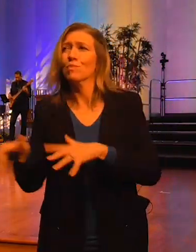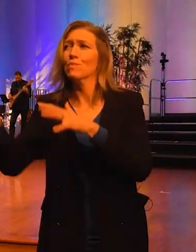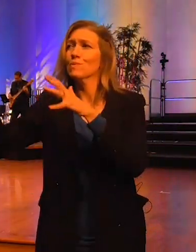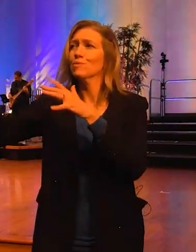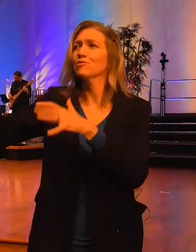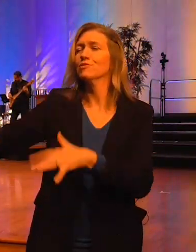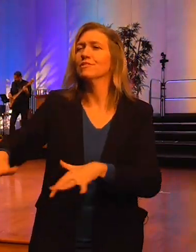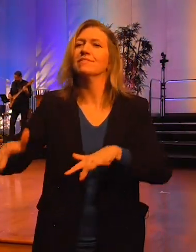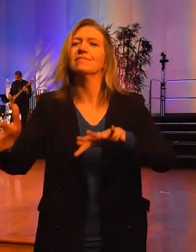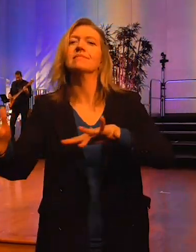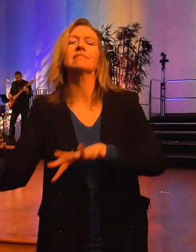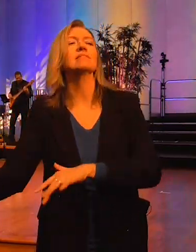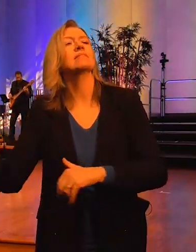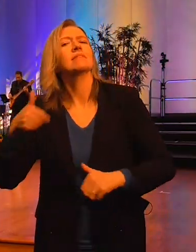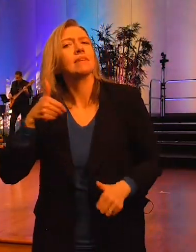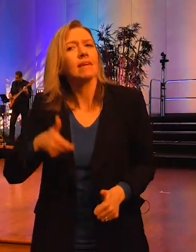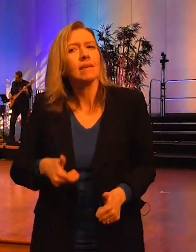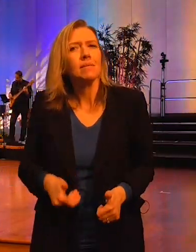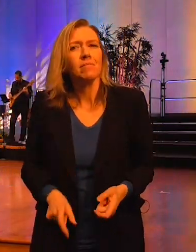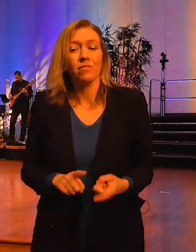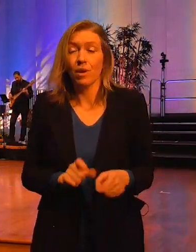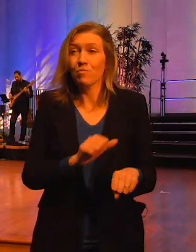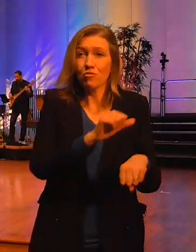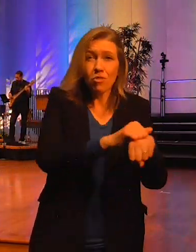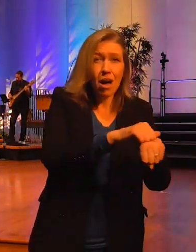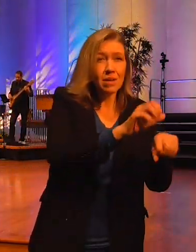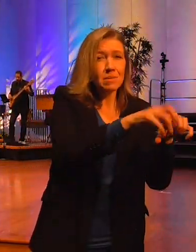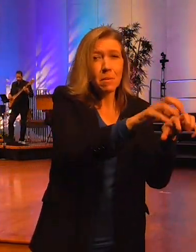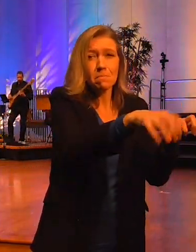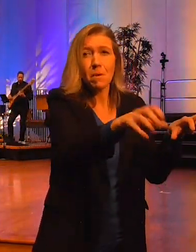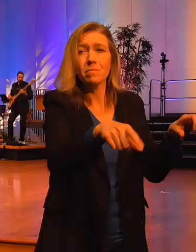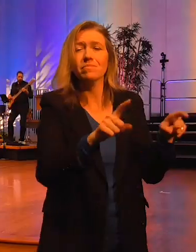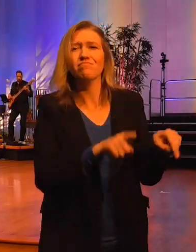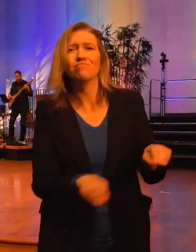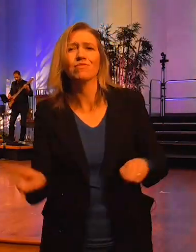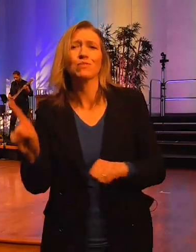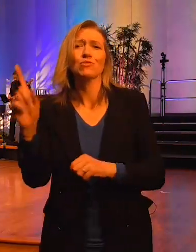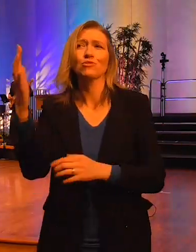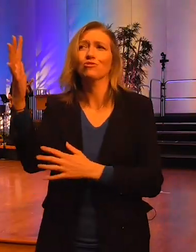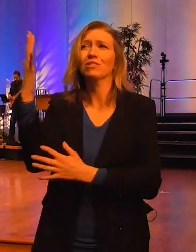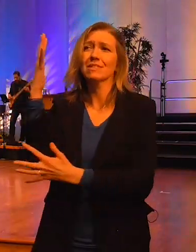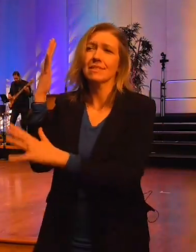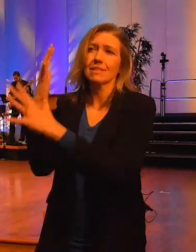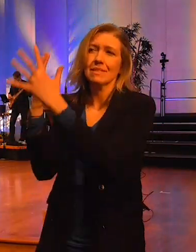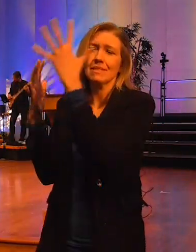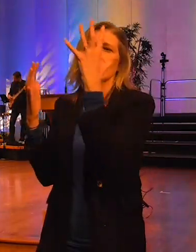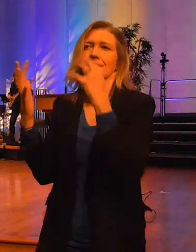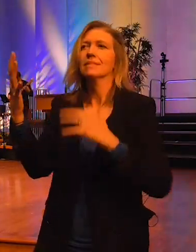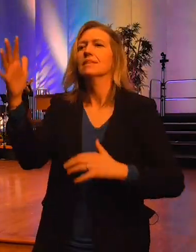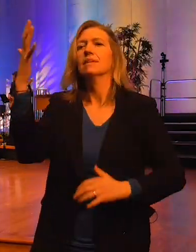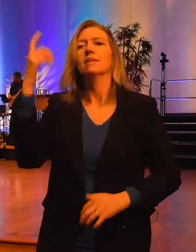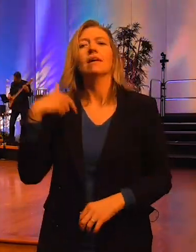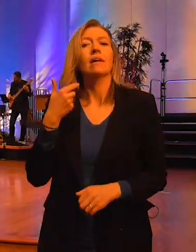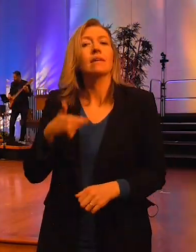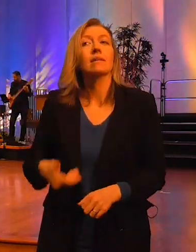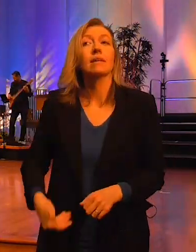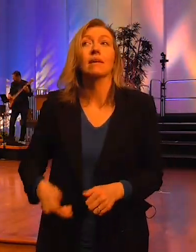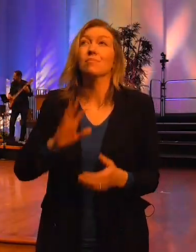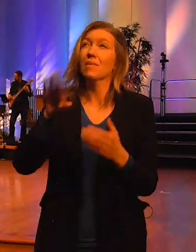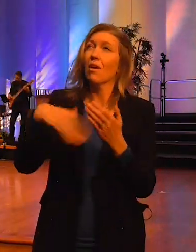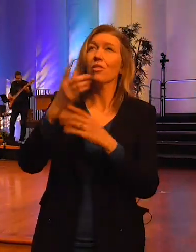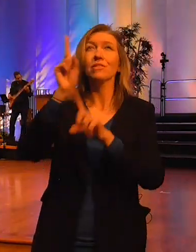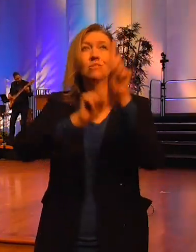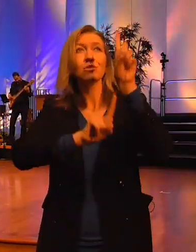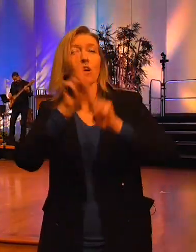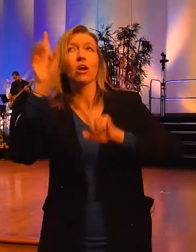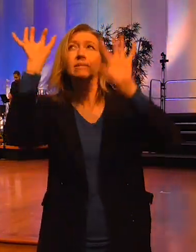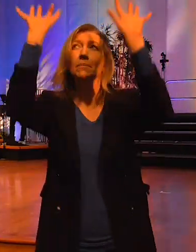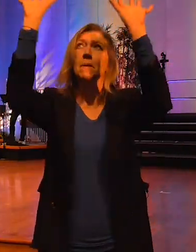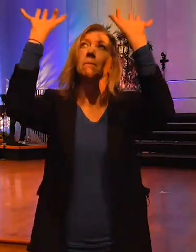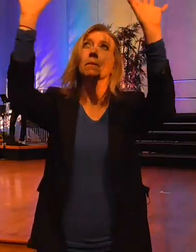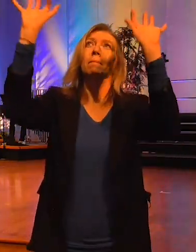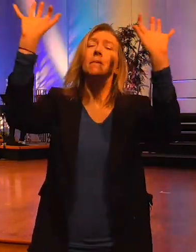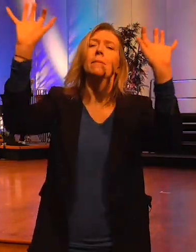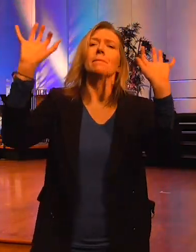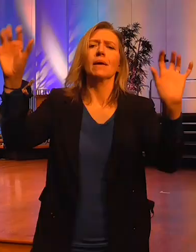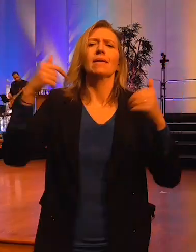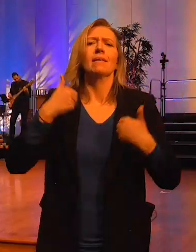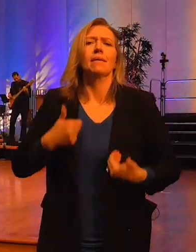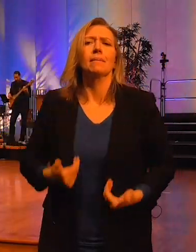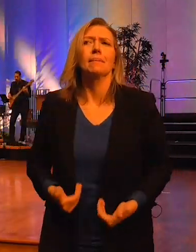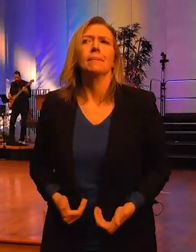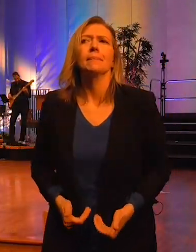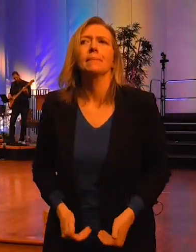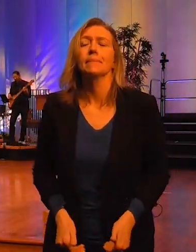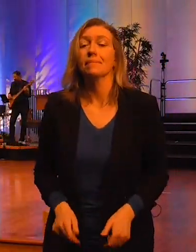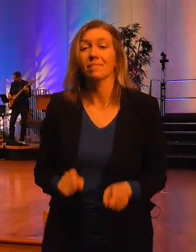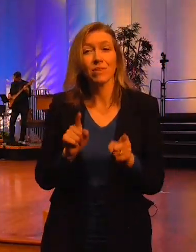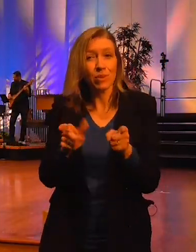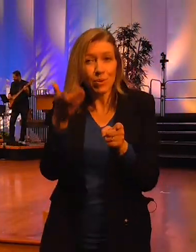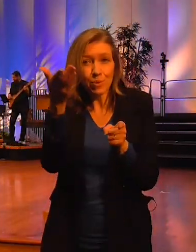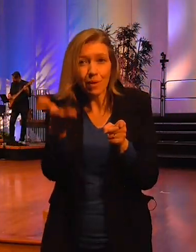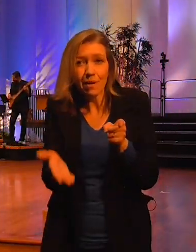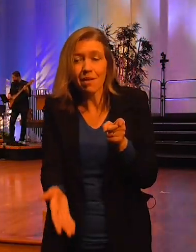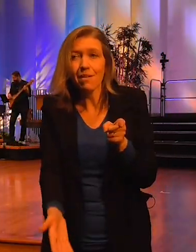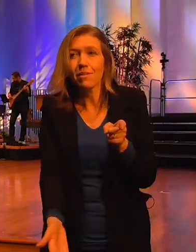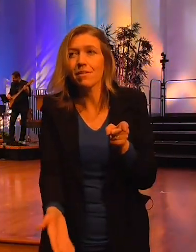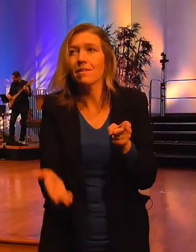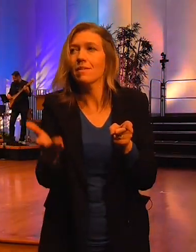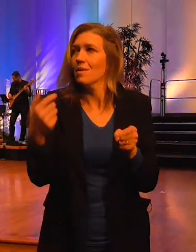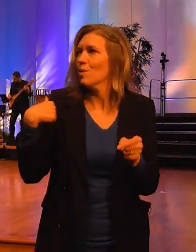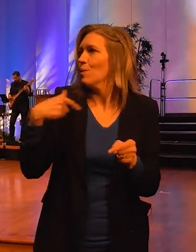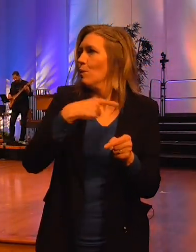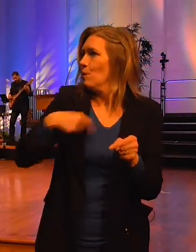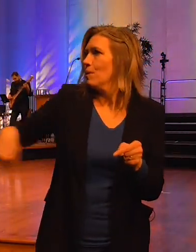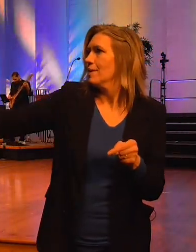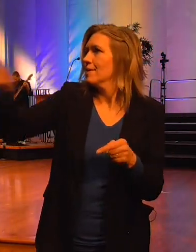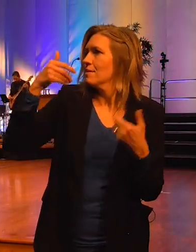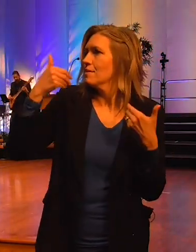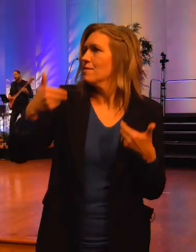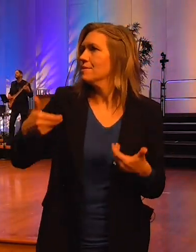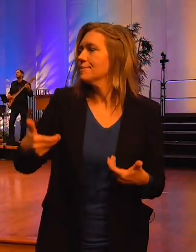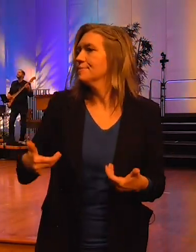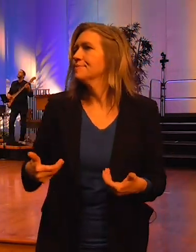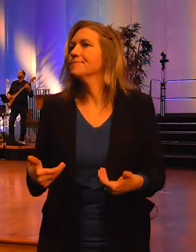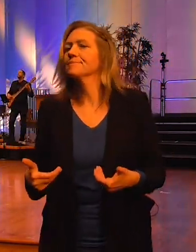I am the RS to the trees oh I am I am all the stars in constellation I am I am we are again